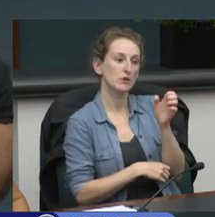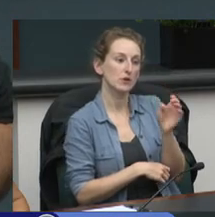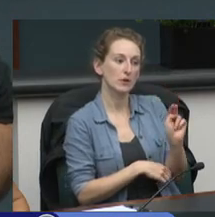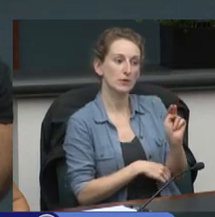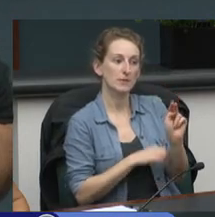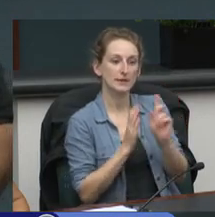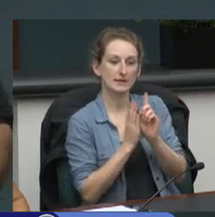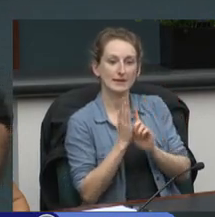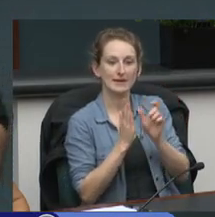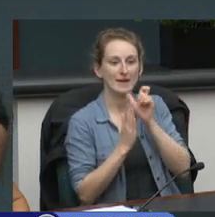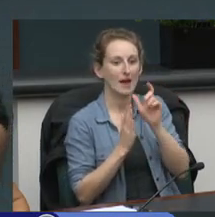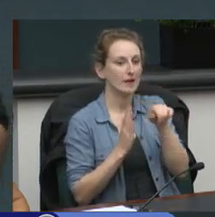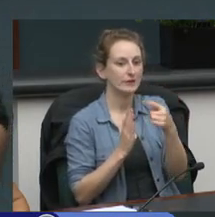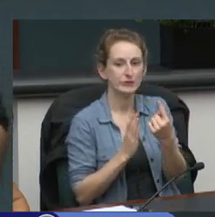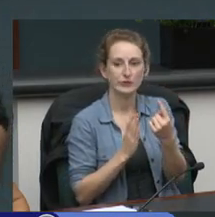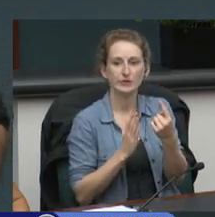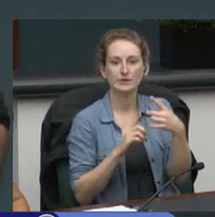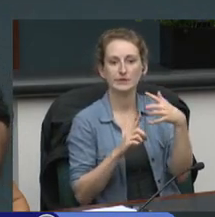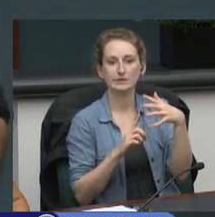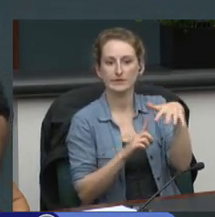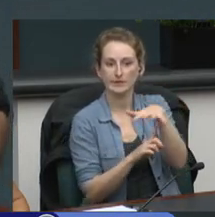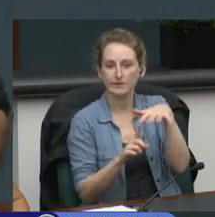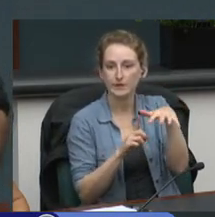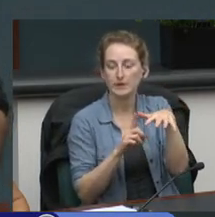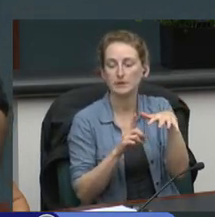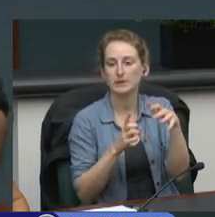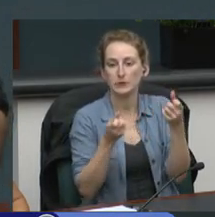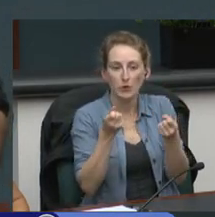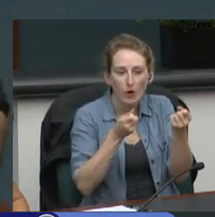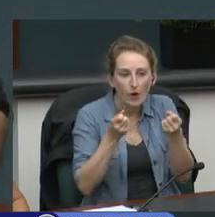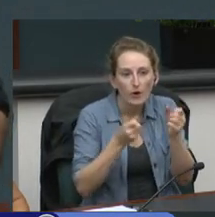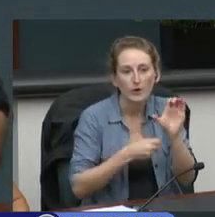carbon and the environment it also applies to preserving and repairing